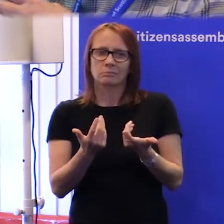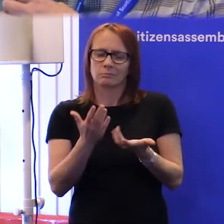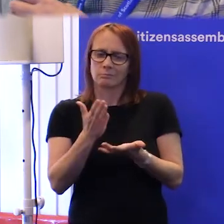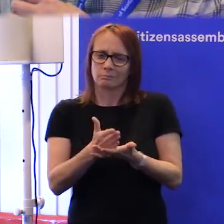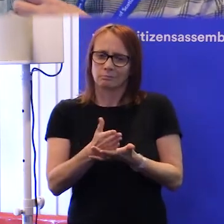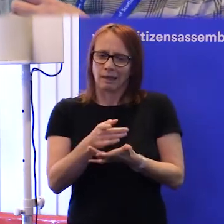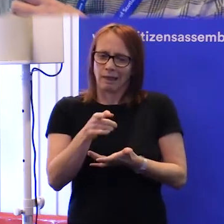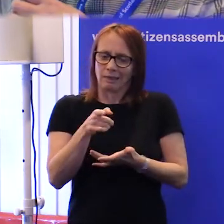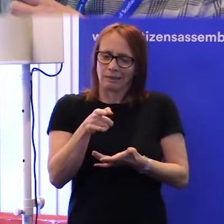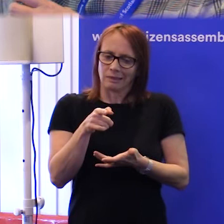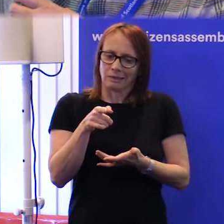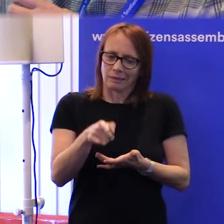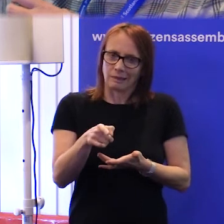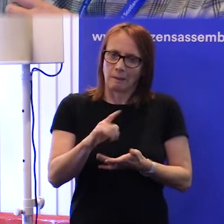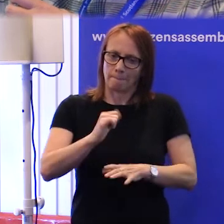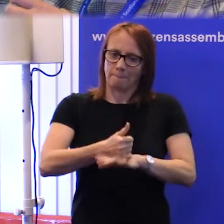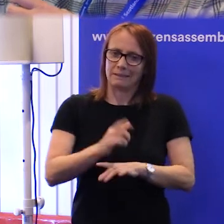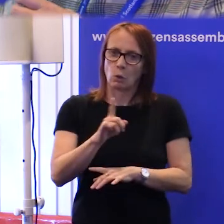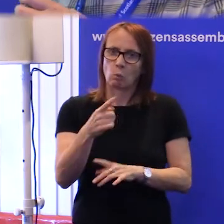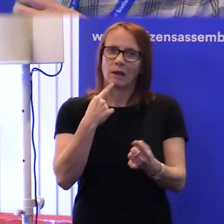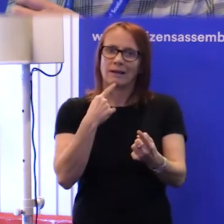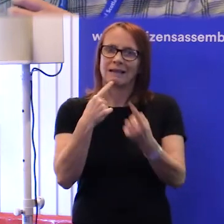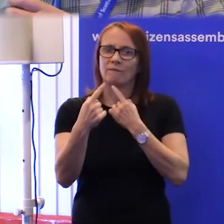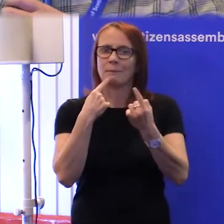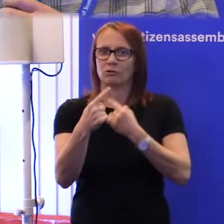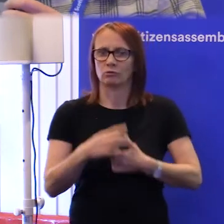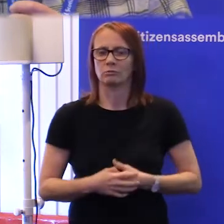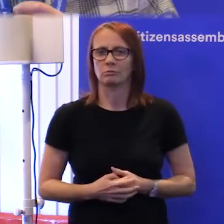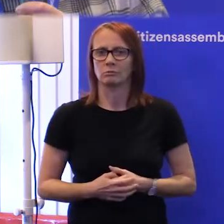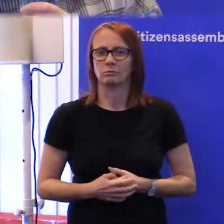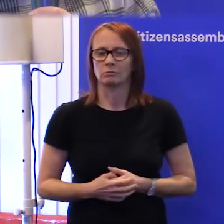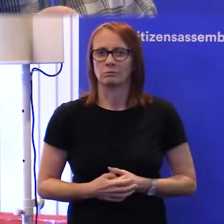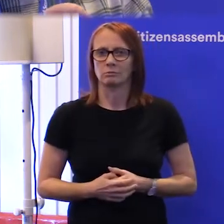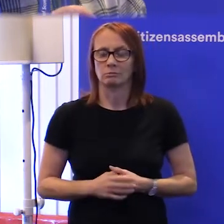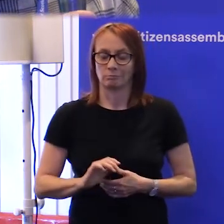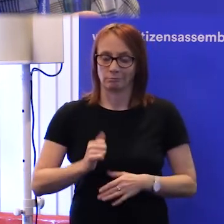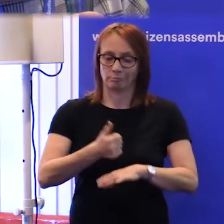foundation is information the foundation is that learning and in the case of the